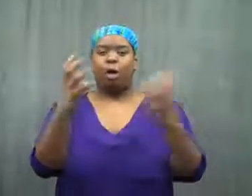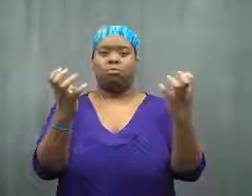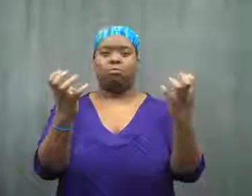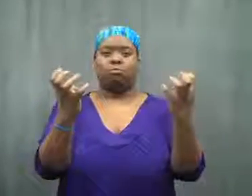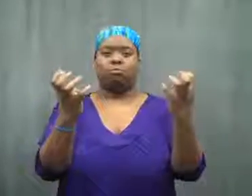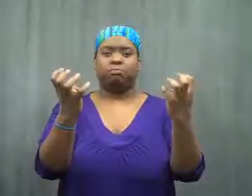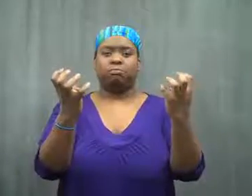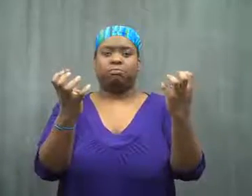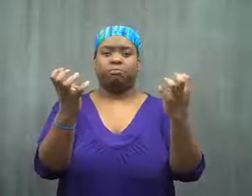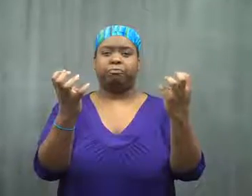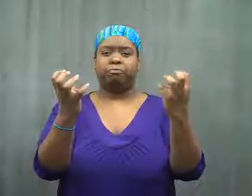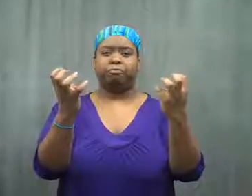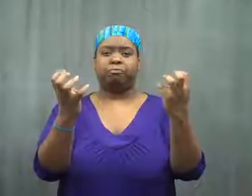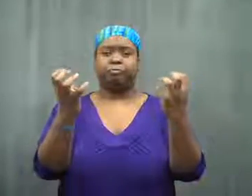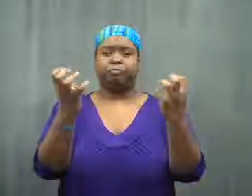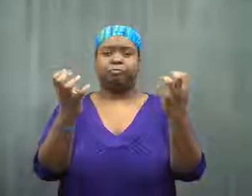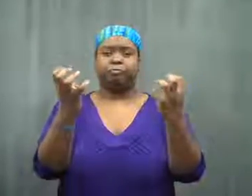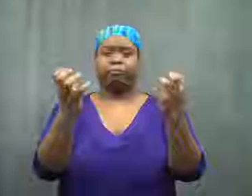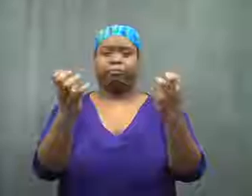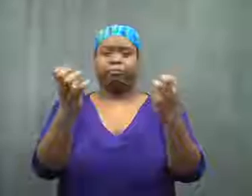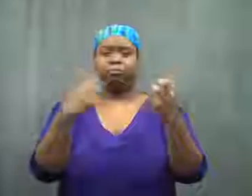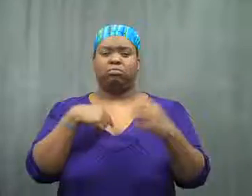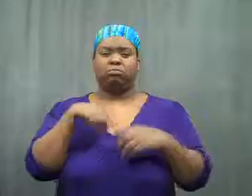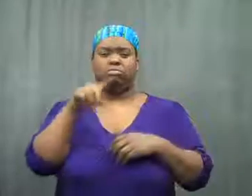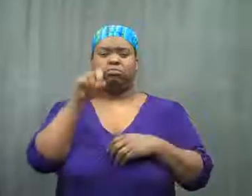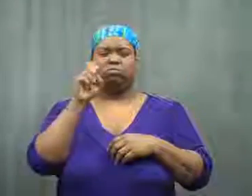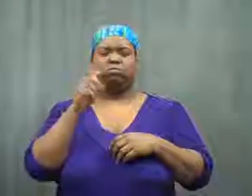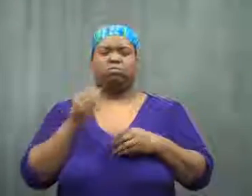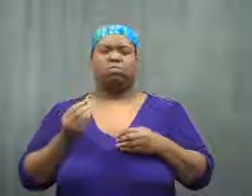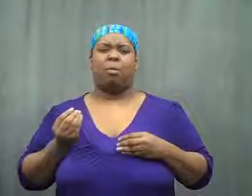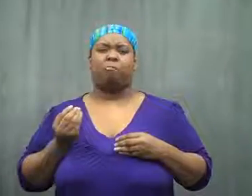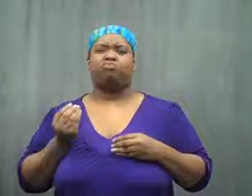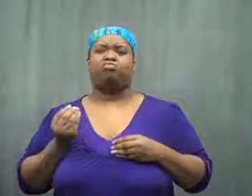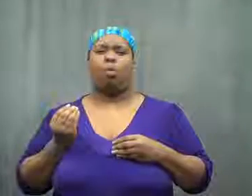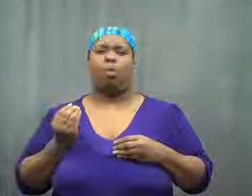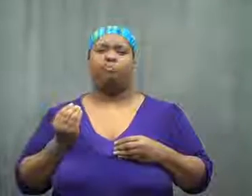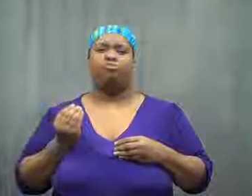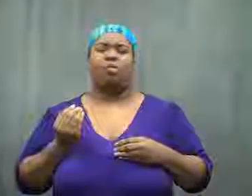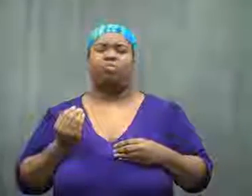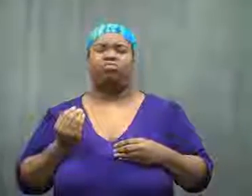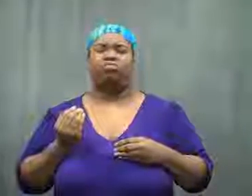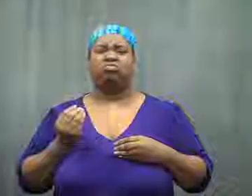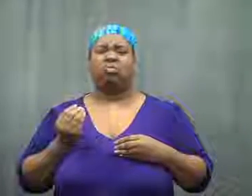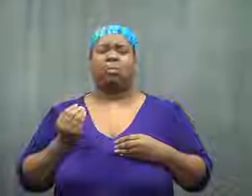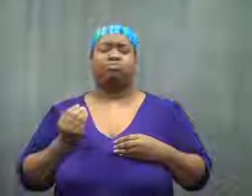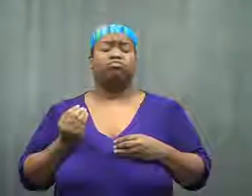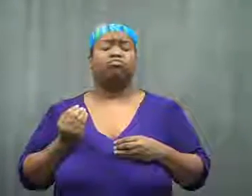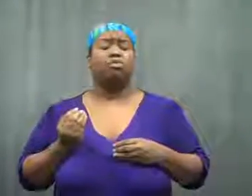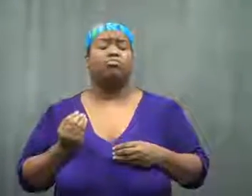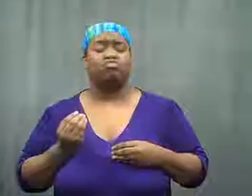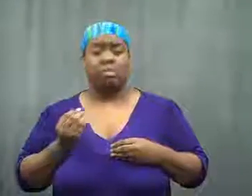Everybody started snickering, I didn't know why, as I munched on my fries.